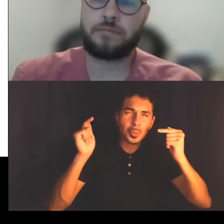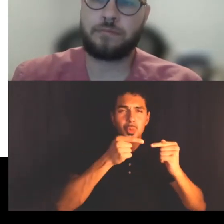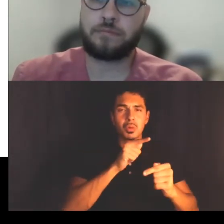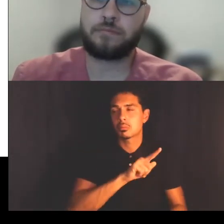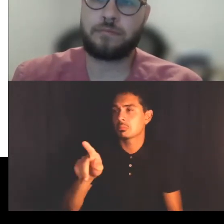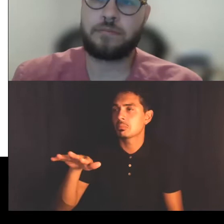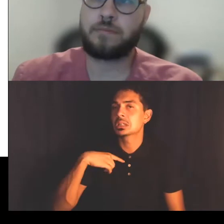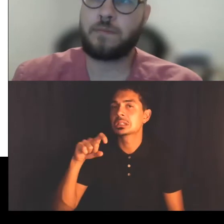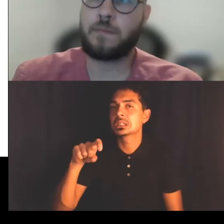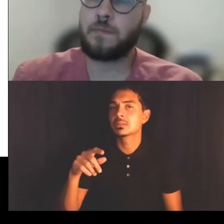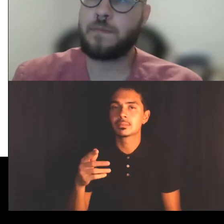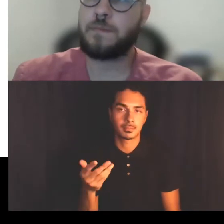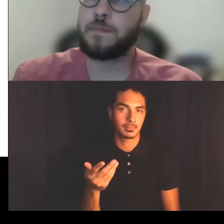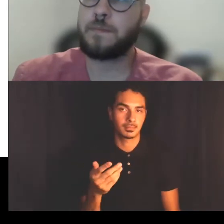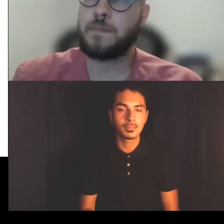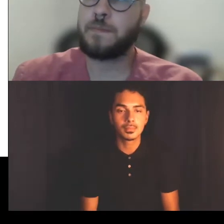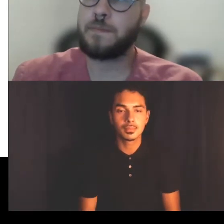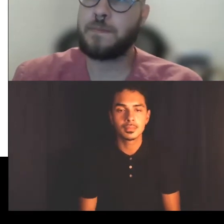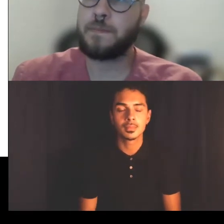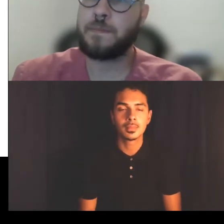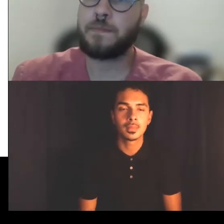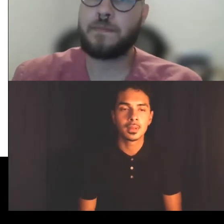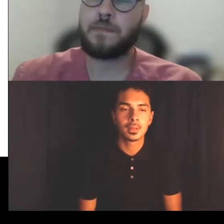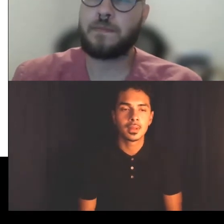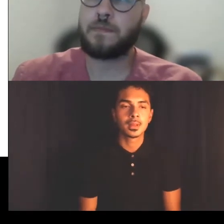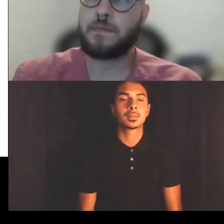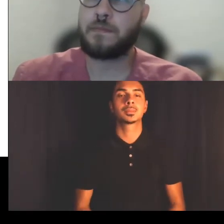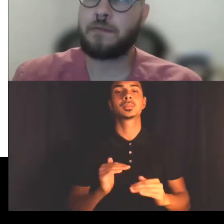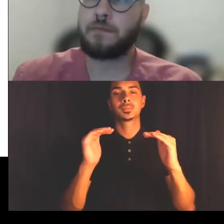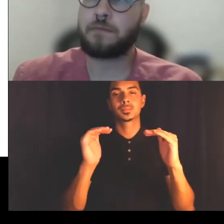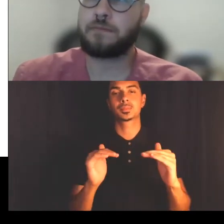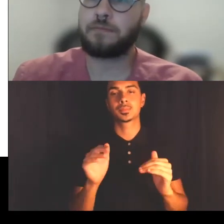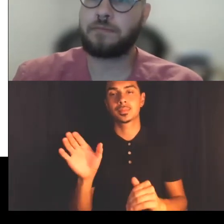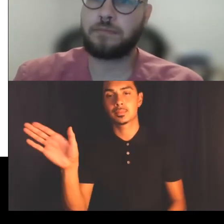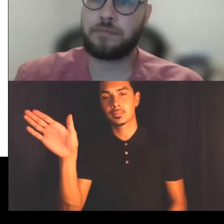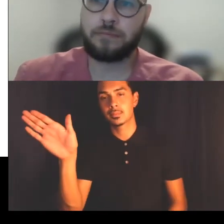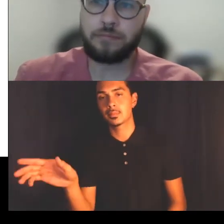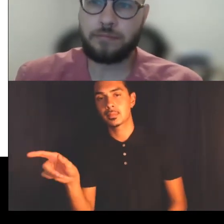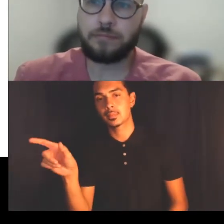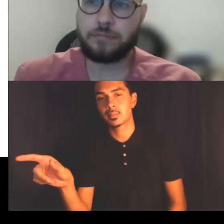And then also, just really examine your organization's security culture.